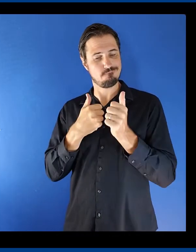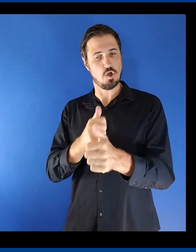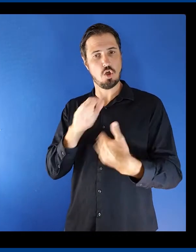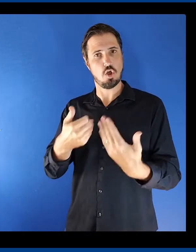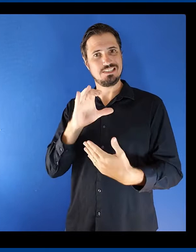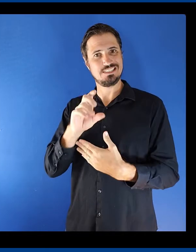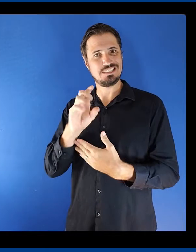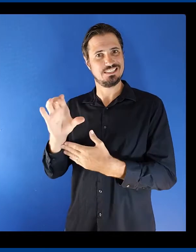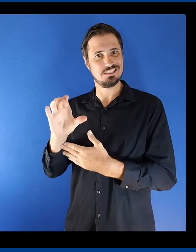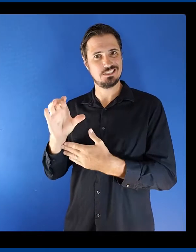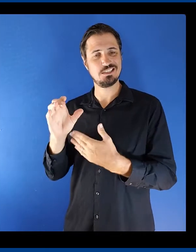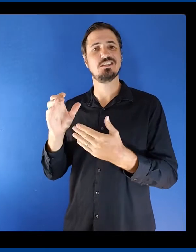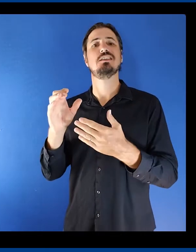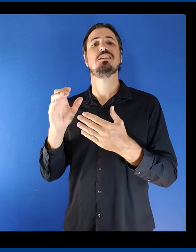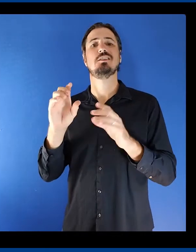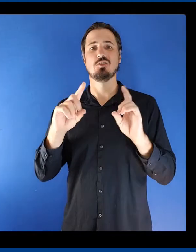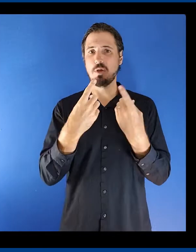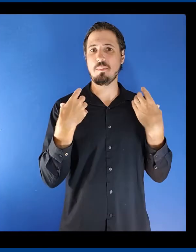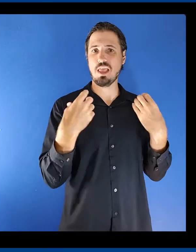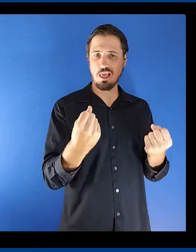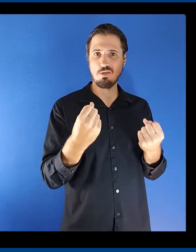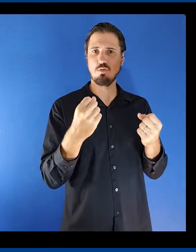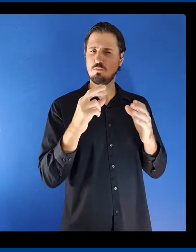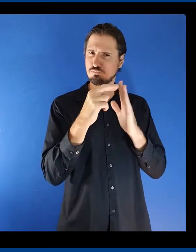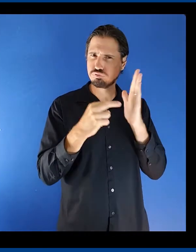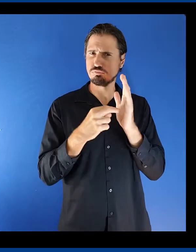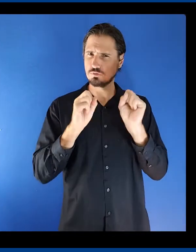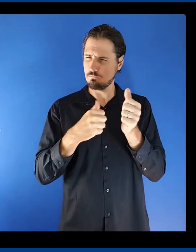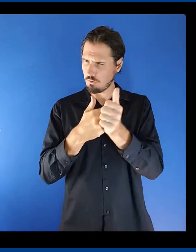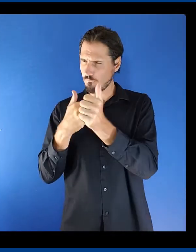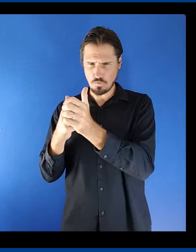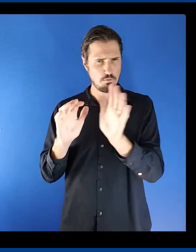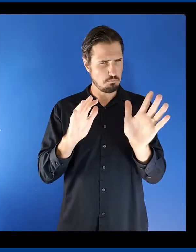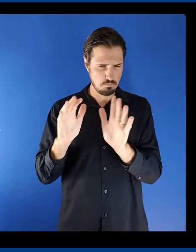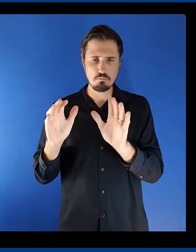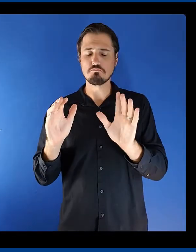the County of Kaua‘i is proposing the reopening of the following businesses and activities: